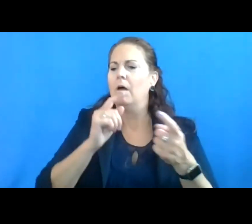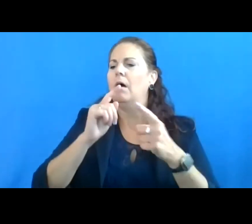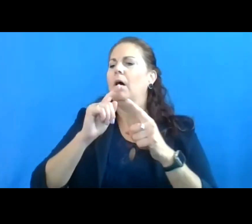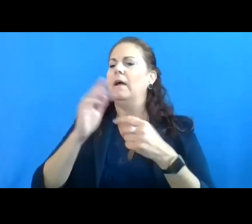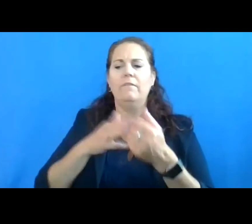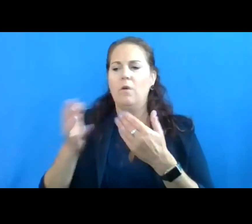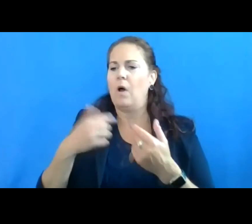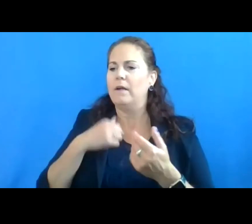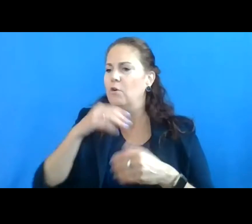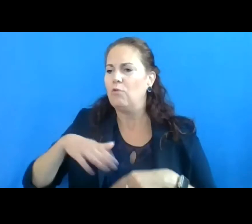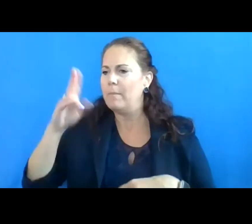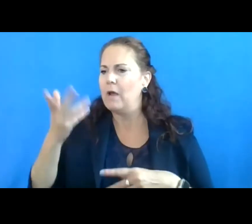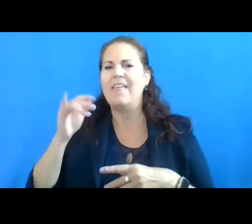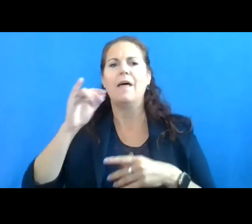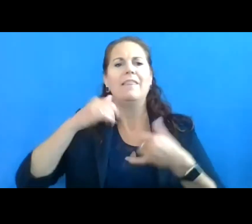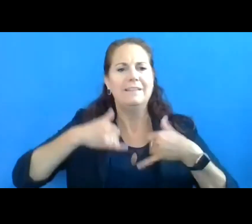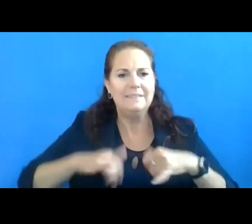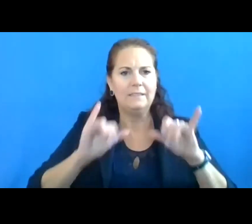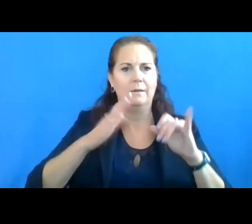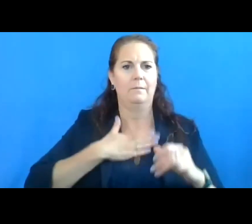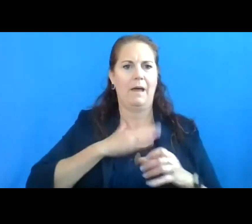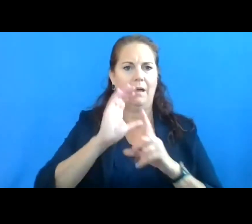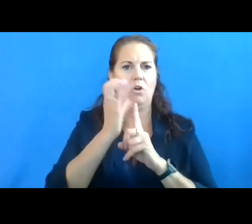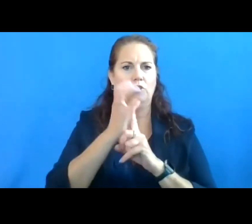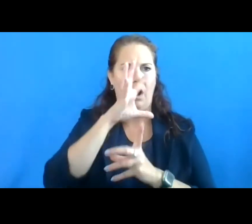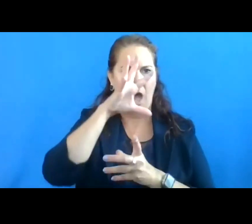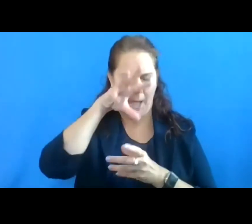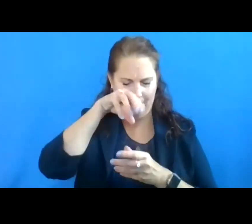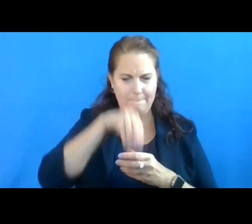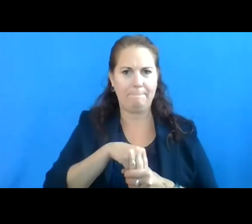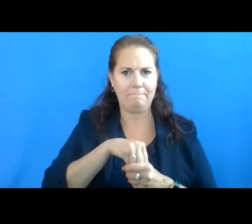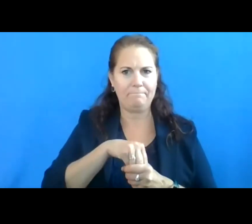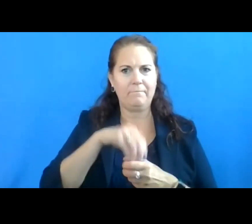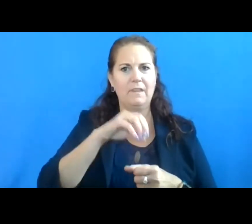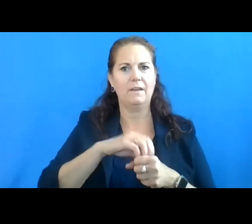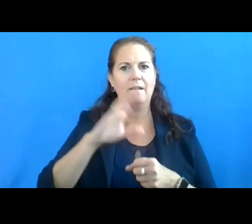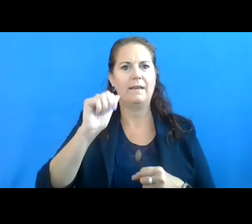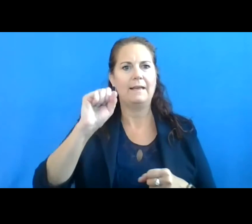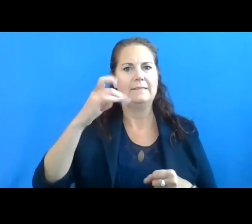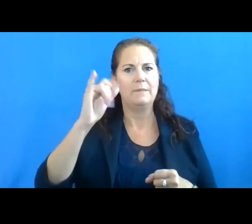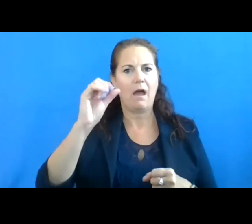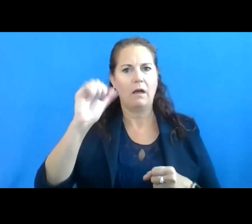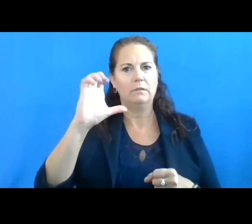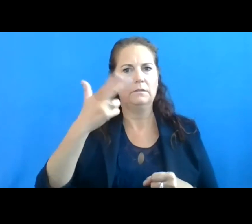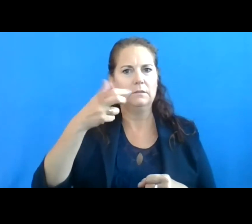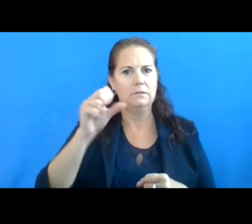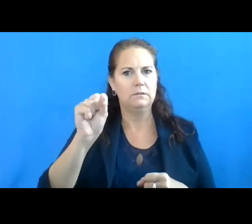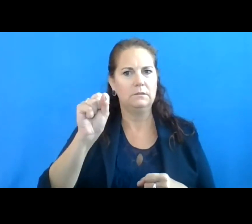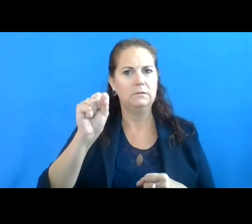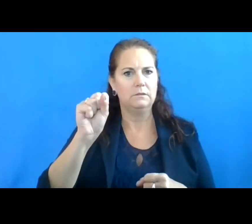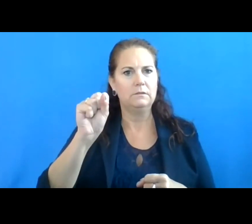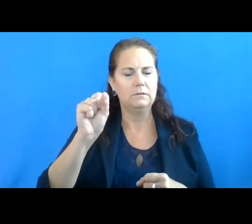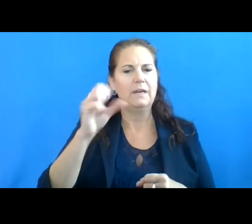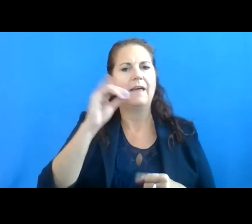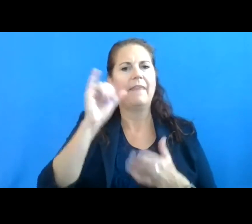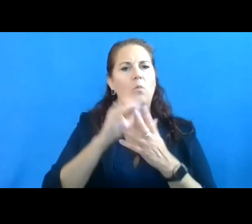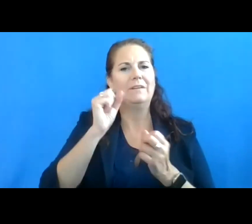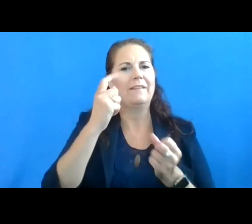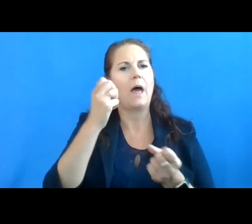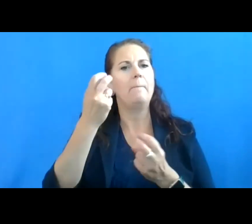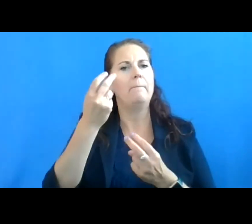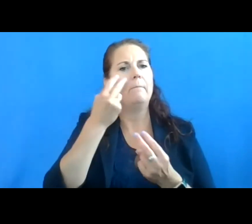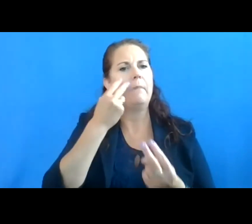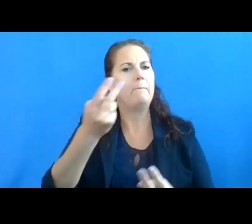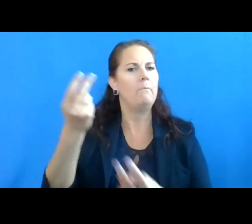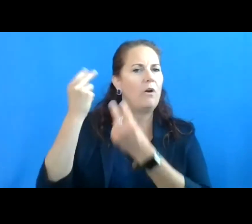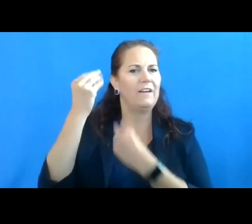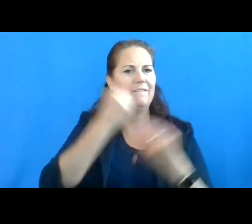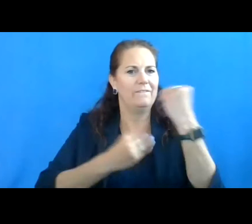So, the first feast I went to was in Kispiox and it was the memorial feast for Connie Morgan's